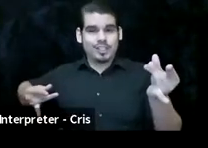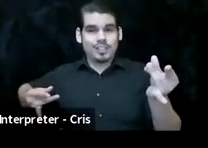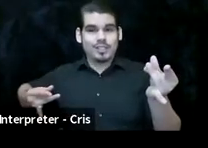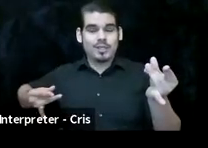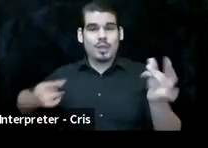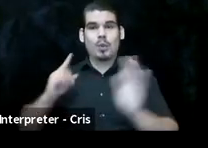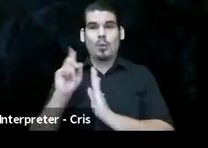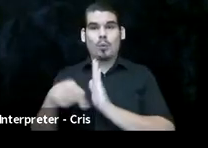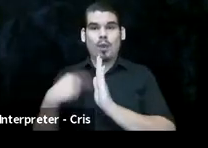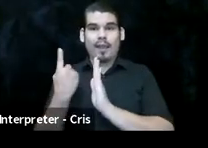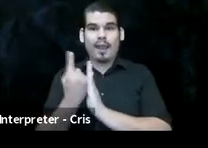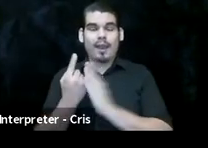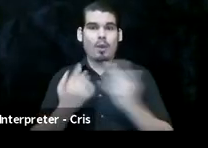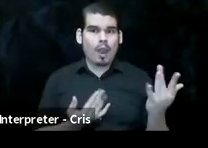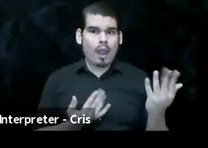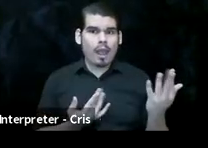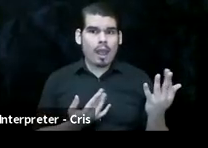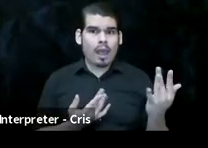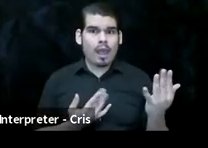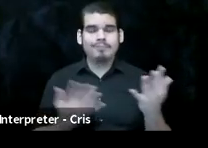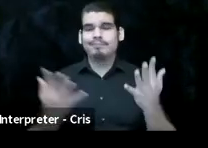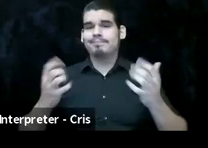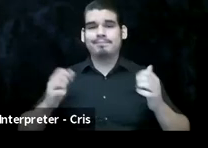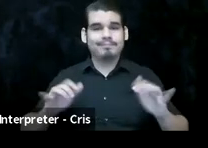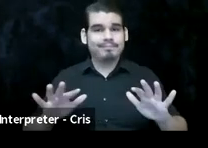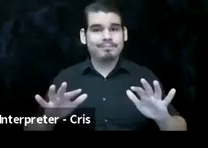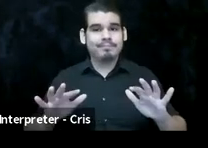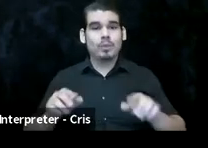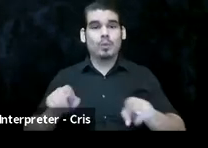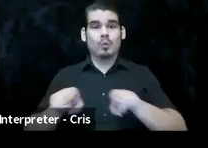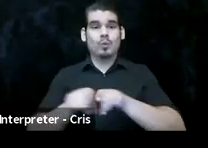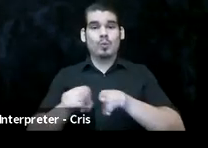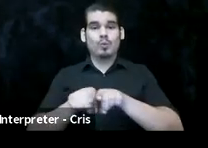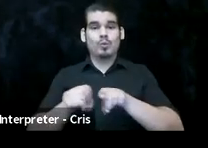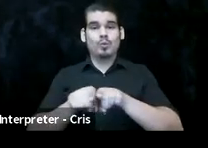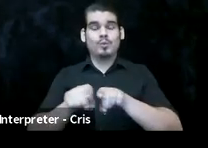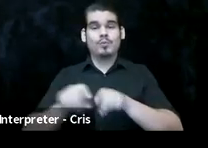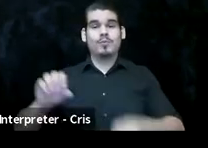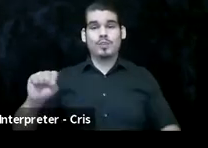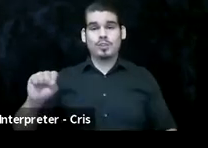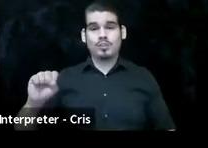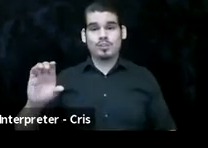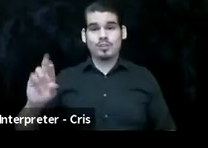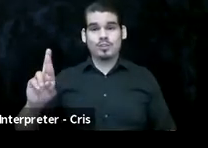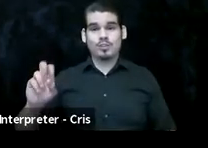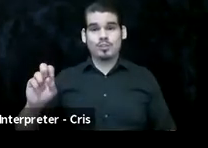Gerardo Chavez, RAD IX: And also screaming screaming and I believe I got it Okay, so the screen name that you will actually be using it is your.